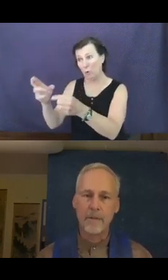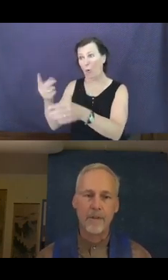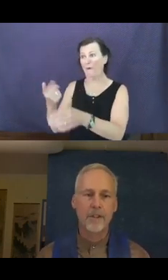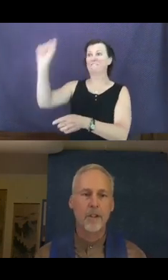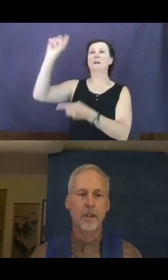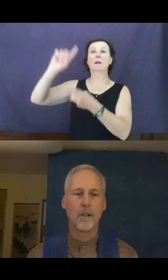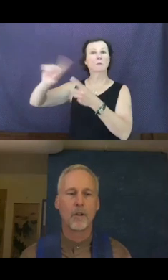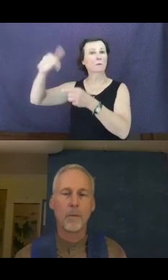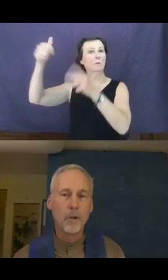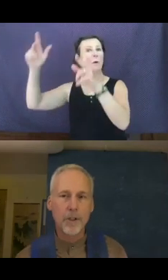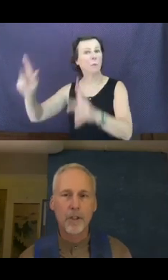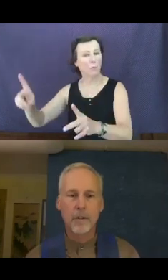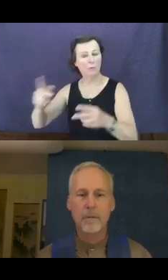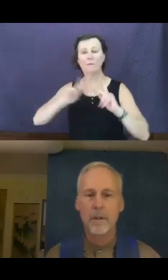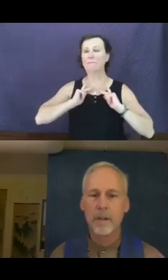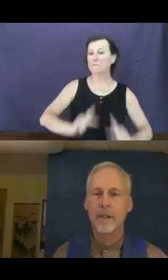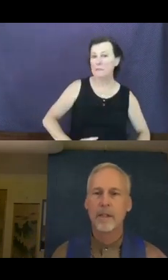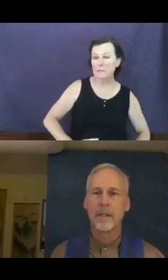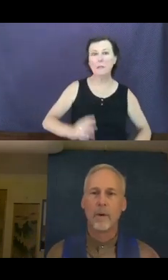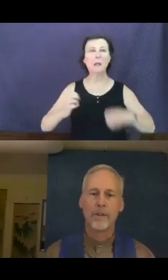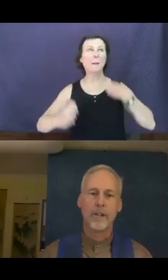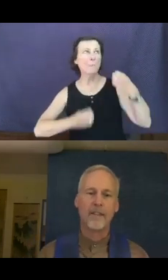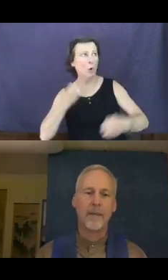physical or emotional; whether it had been